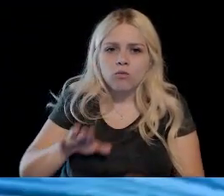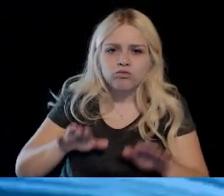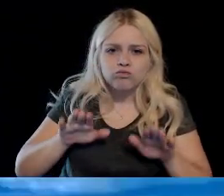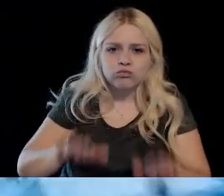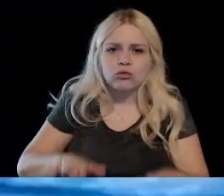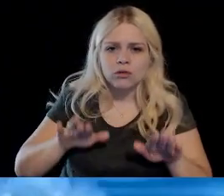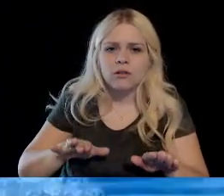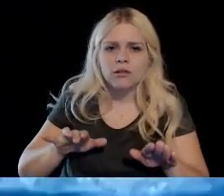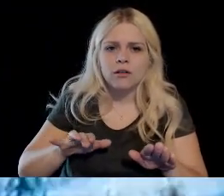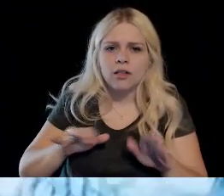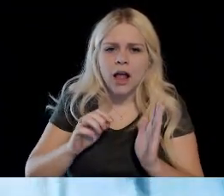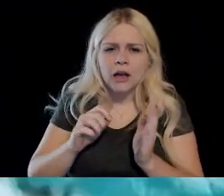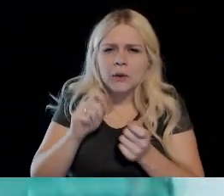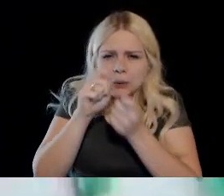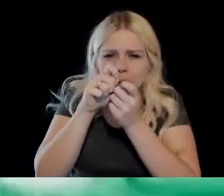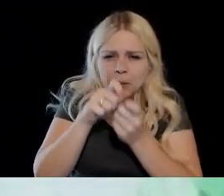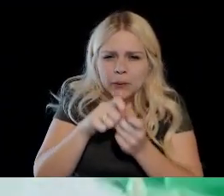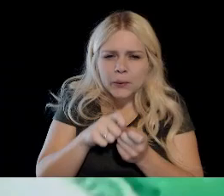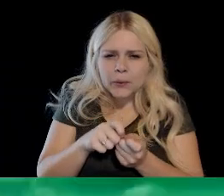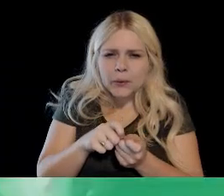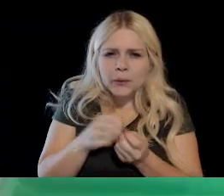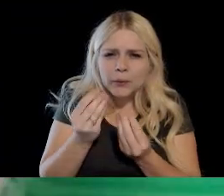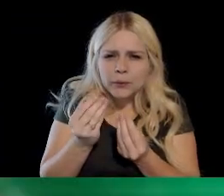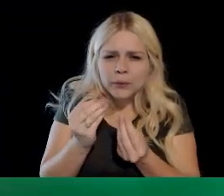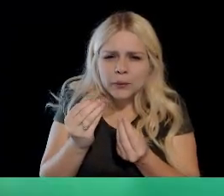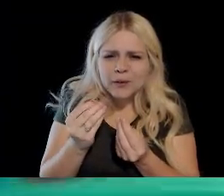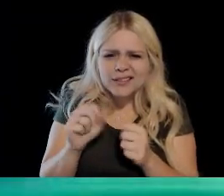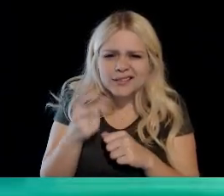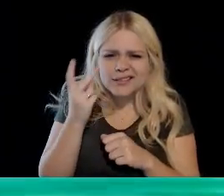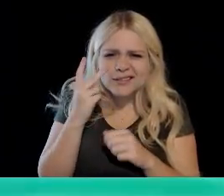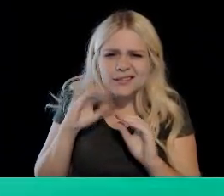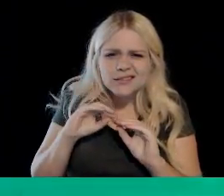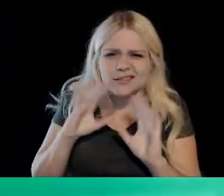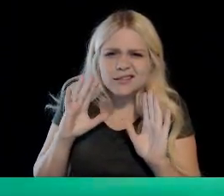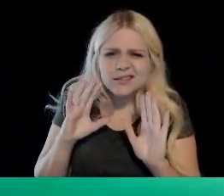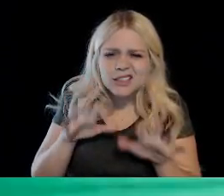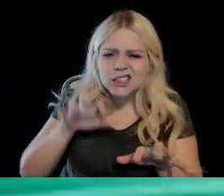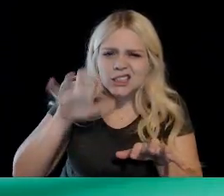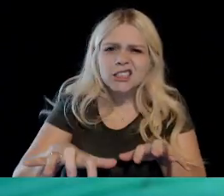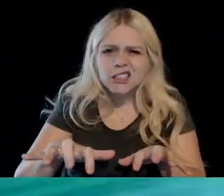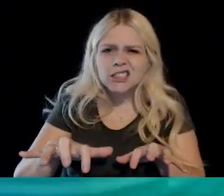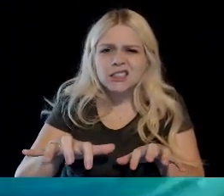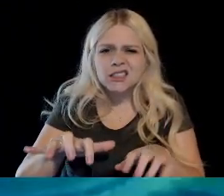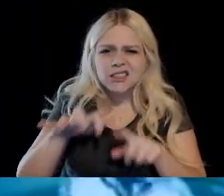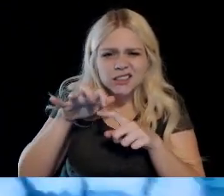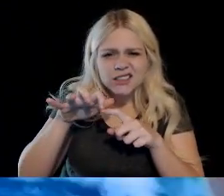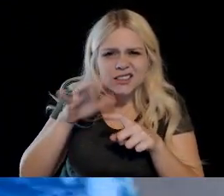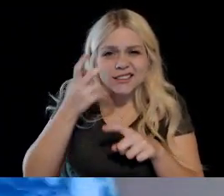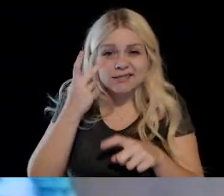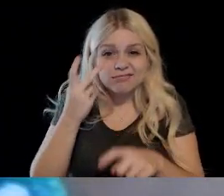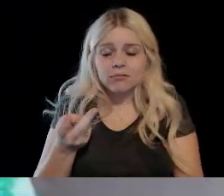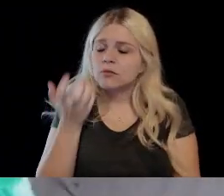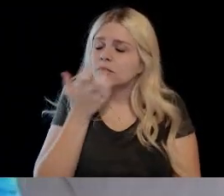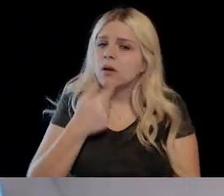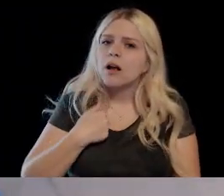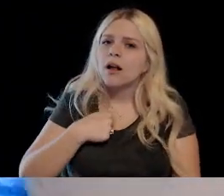Erica: You can see that texture. You can see a big ol' claw on top. I love that! Alright.